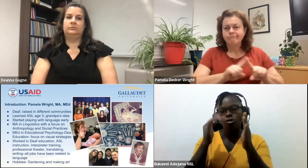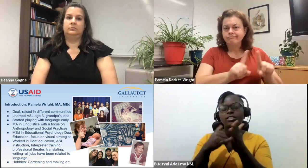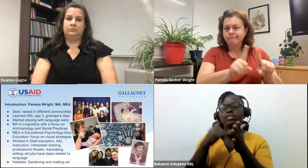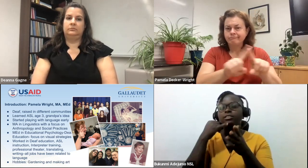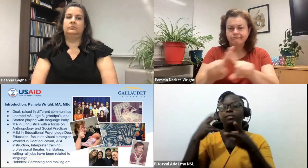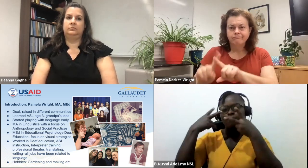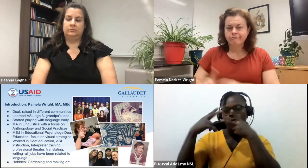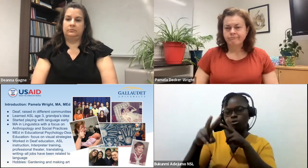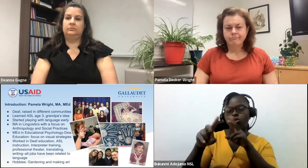And in my work